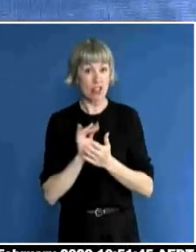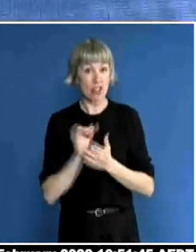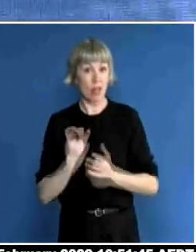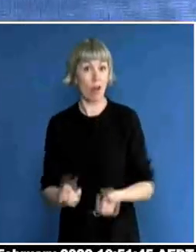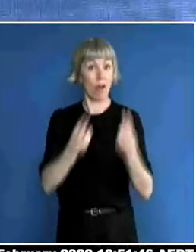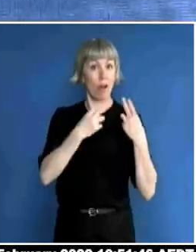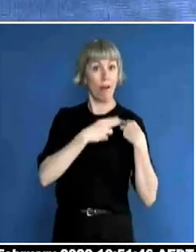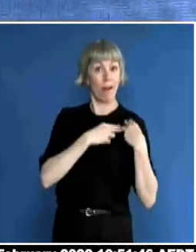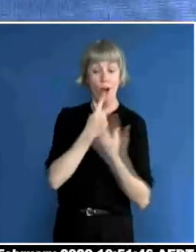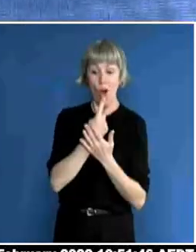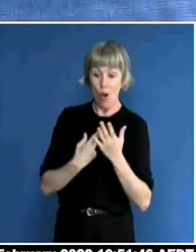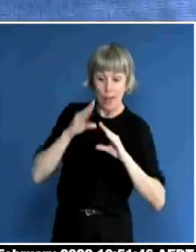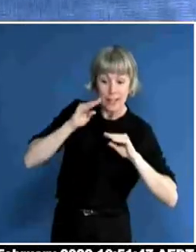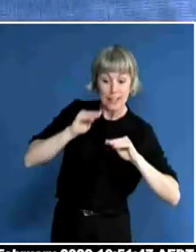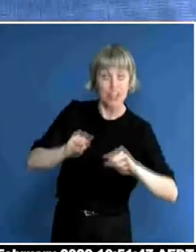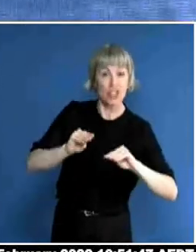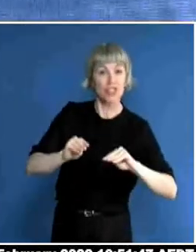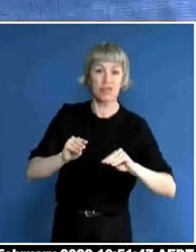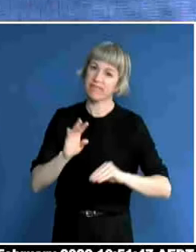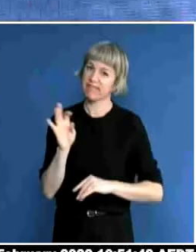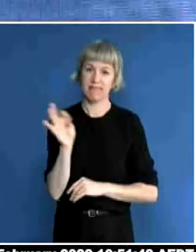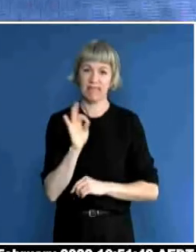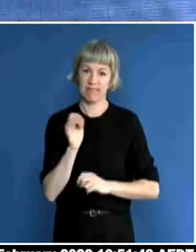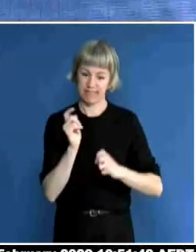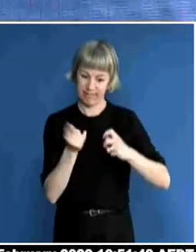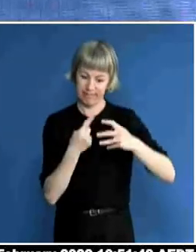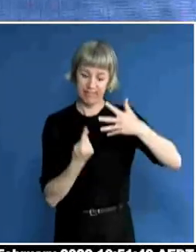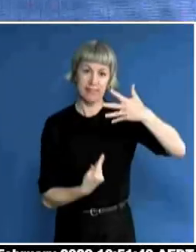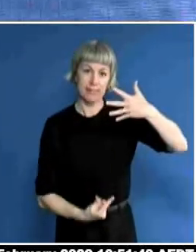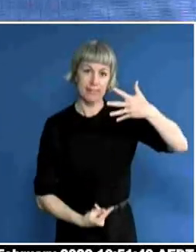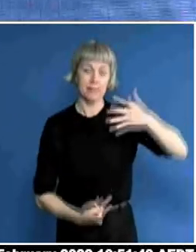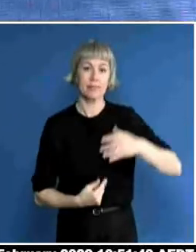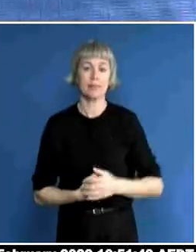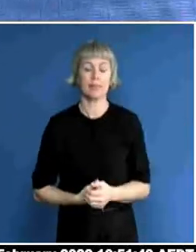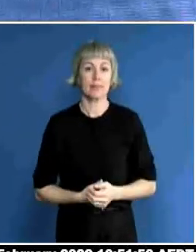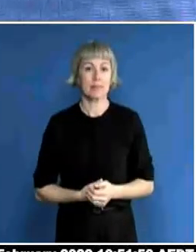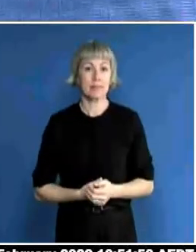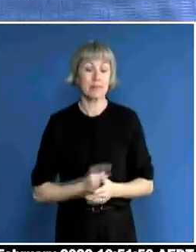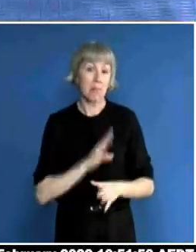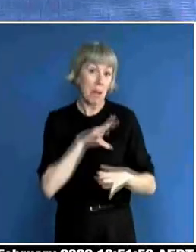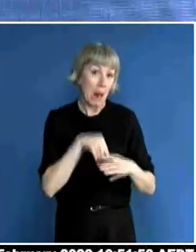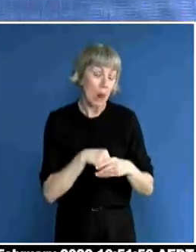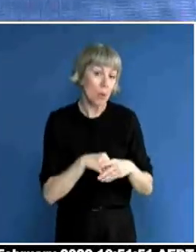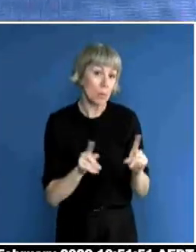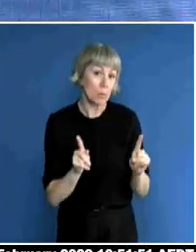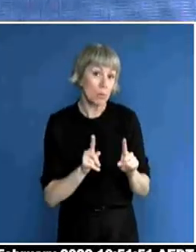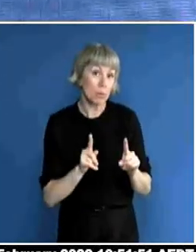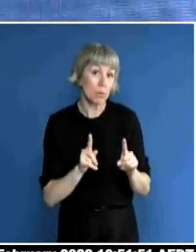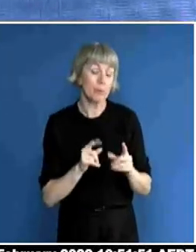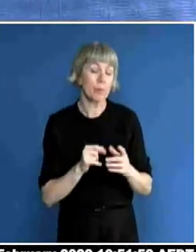The duties she performed also included involvement in developing training materials,